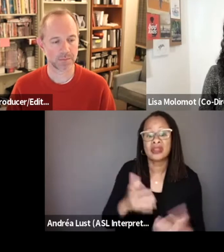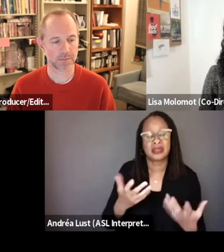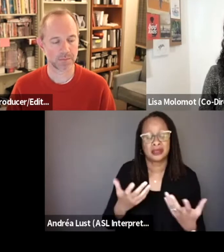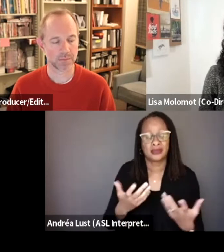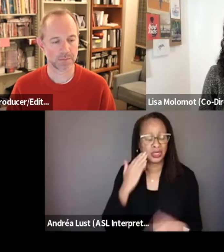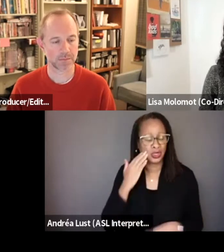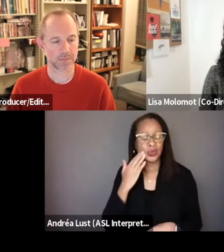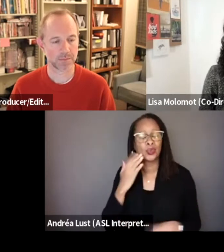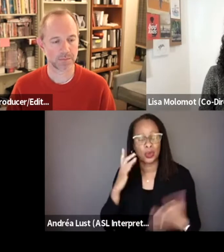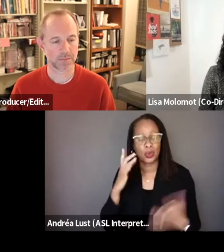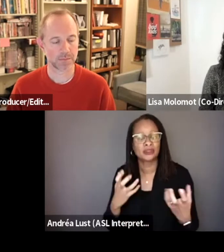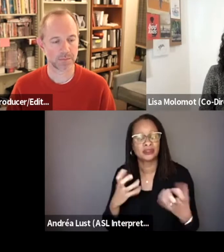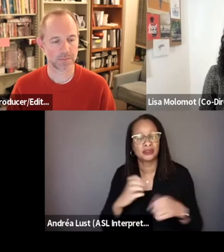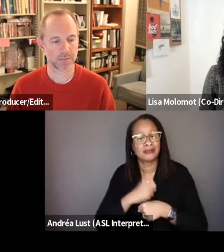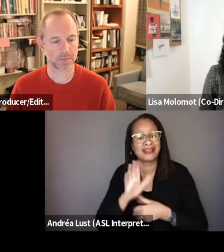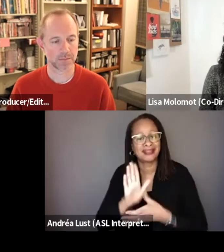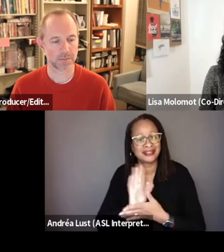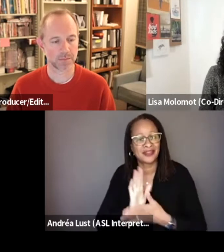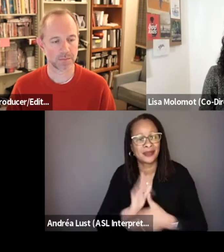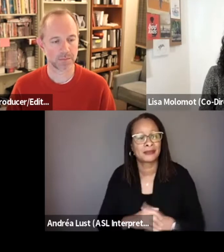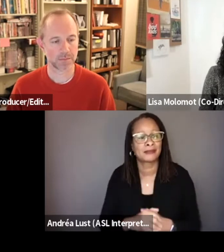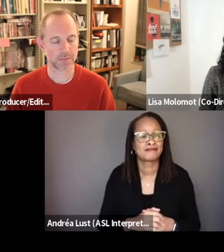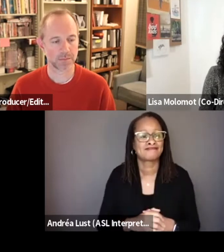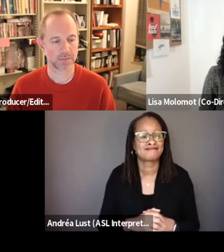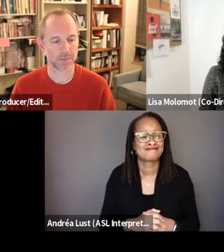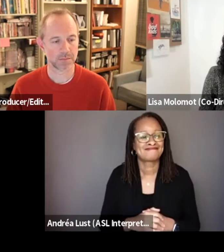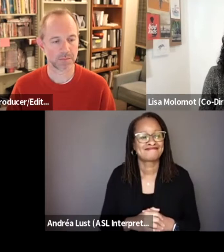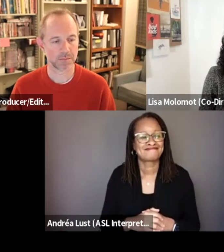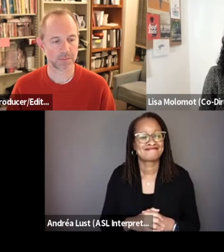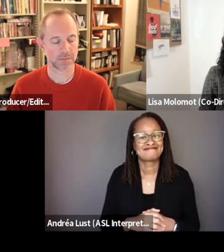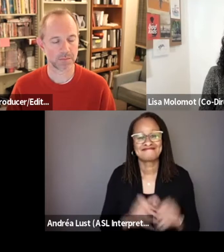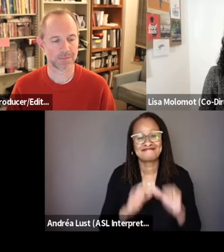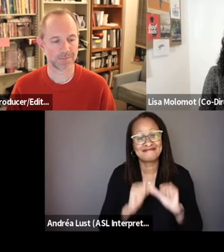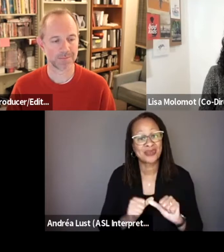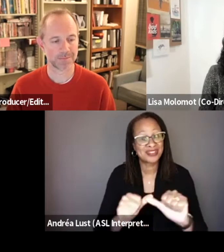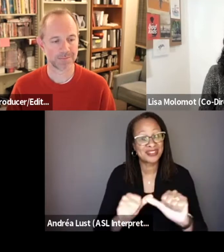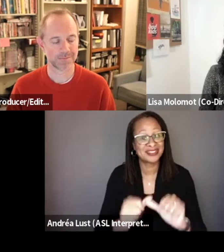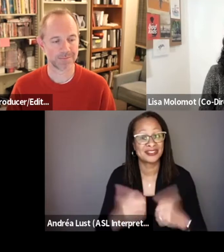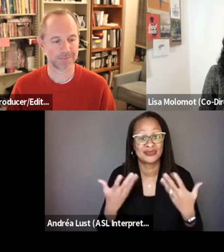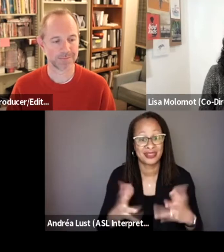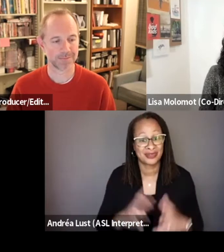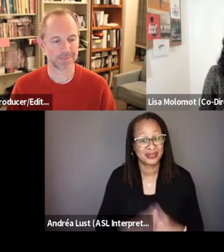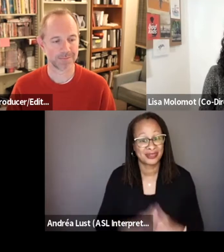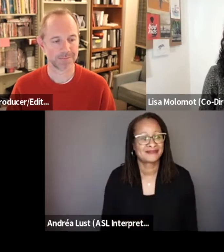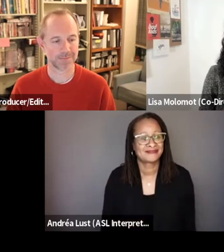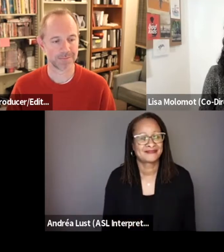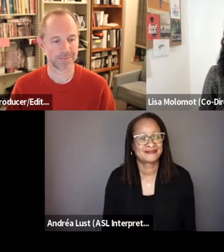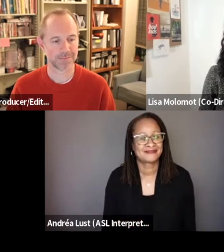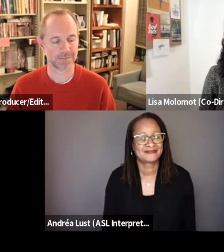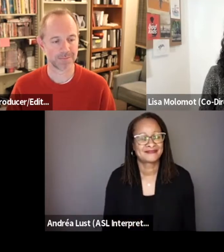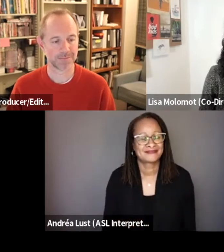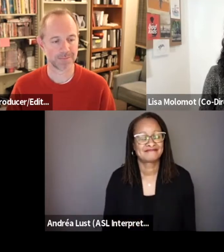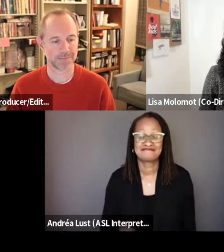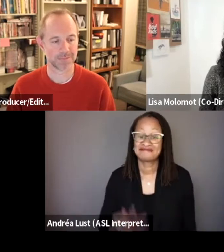and we just continued on. So that's sort of how it began.